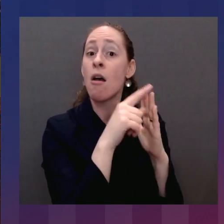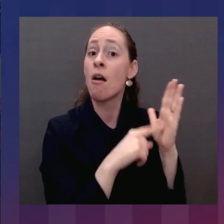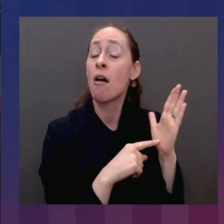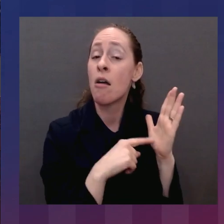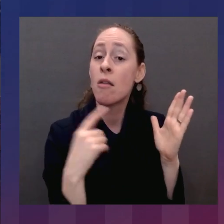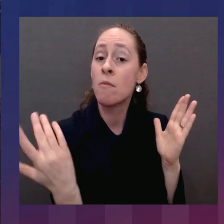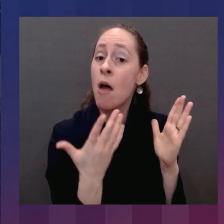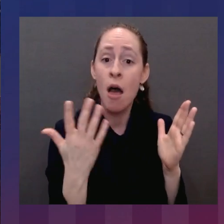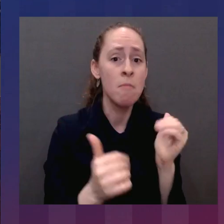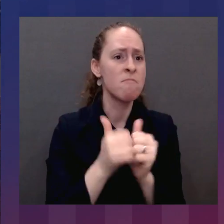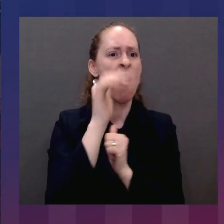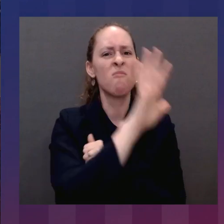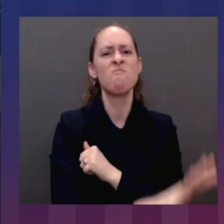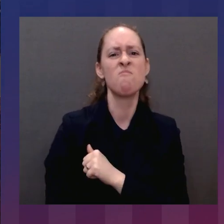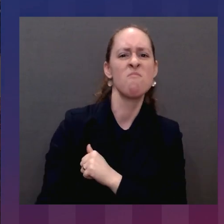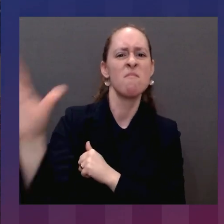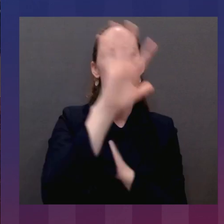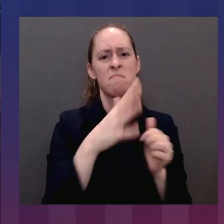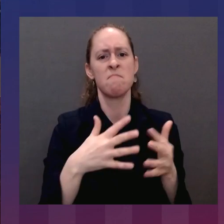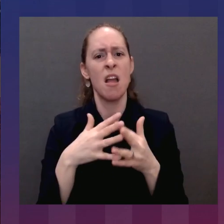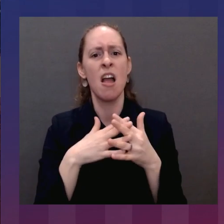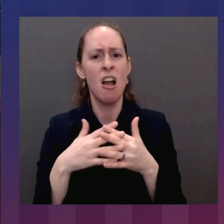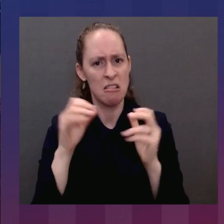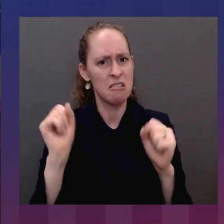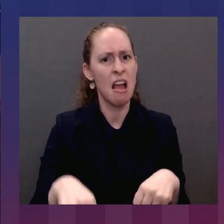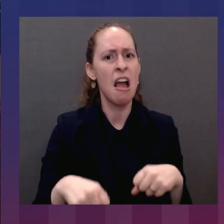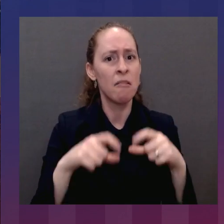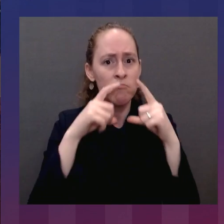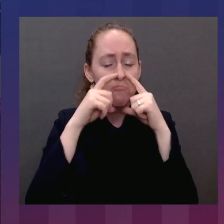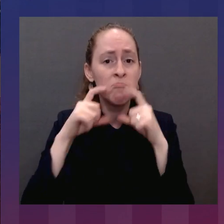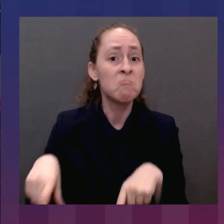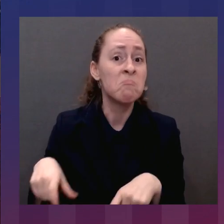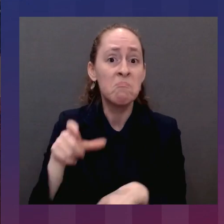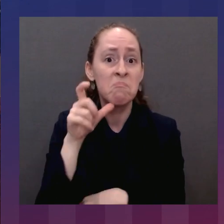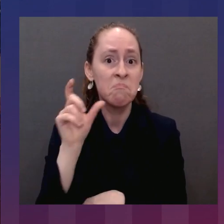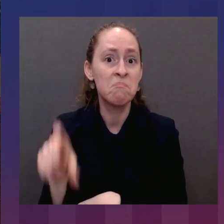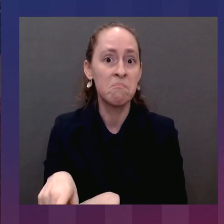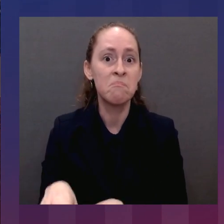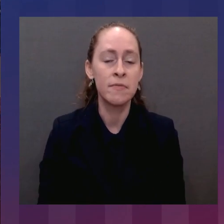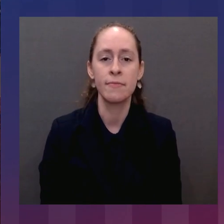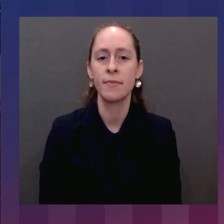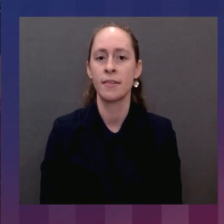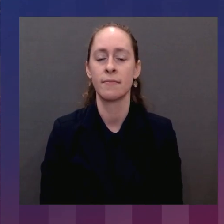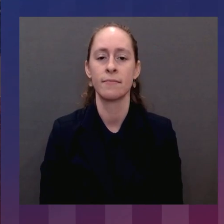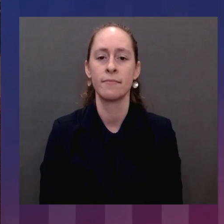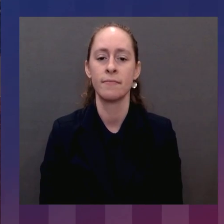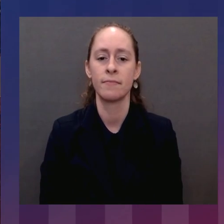And based on the projections, more of the country will reach